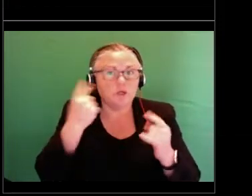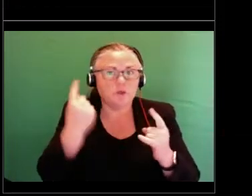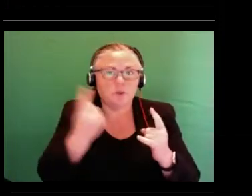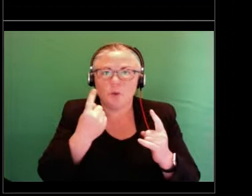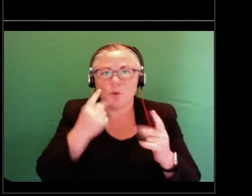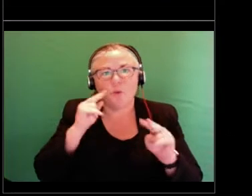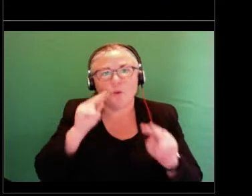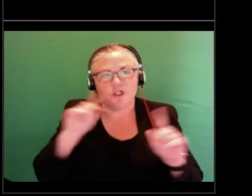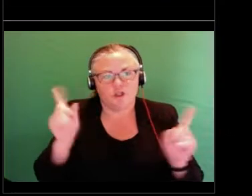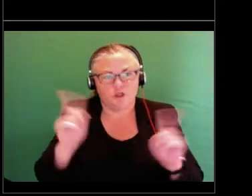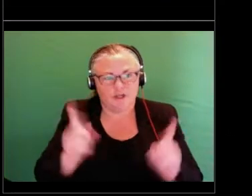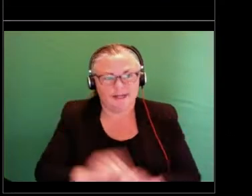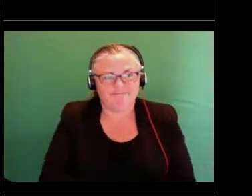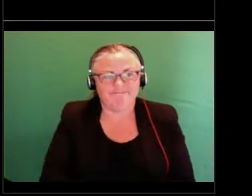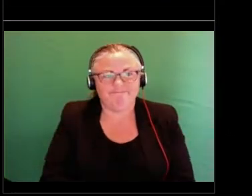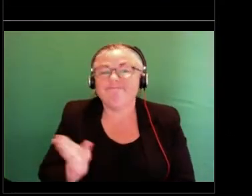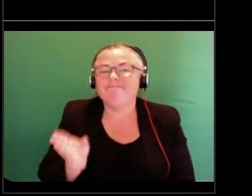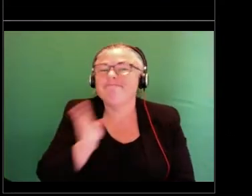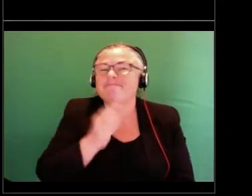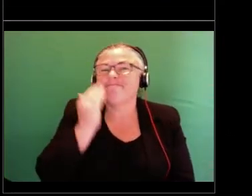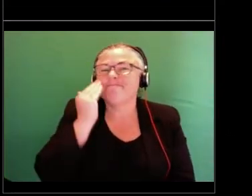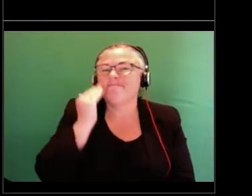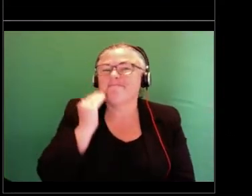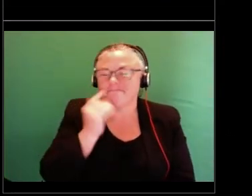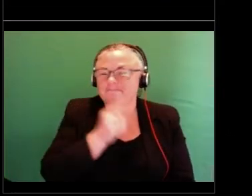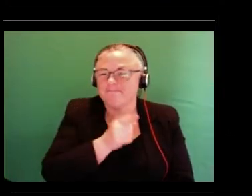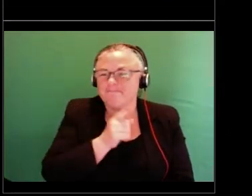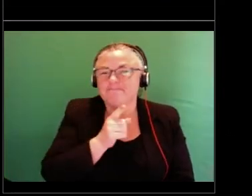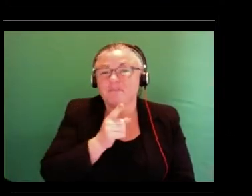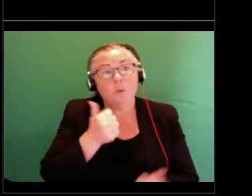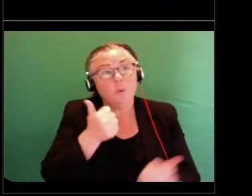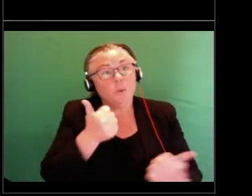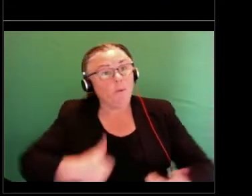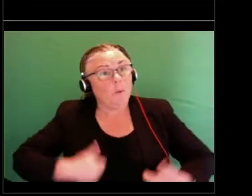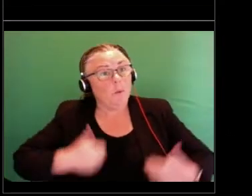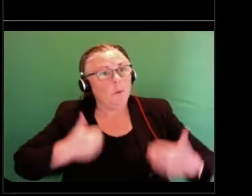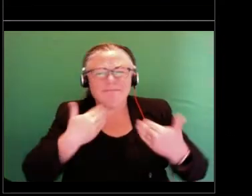identifying what support victims of family violence really needed and so from that specialist